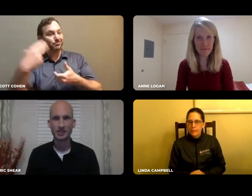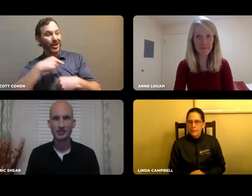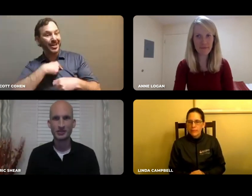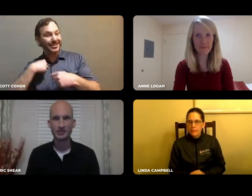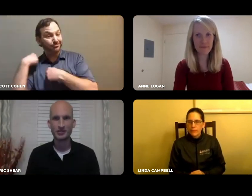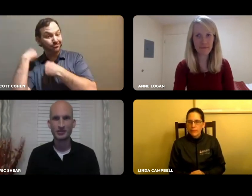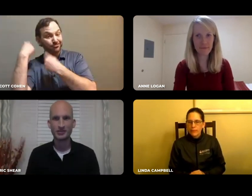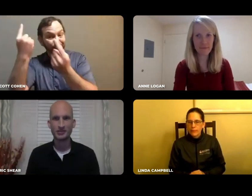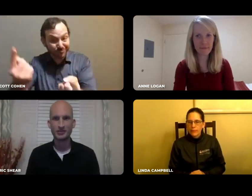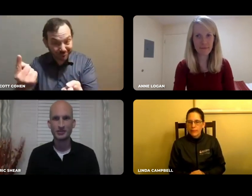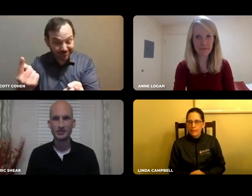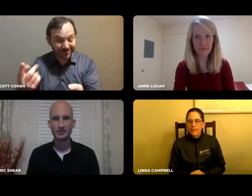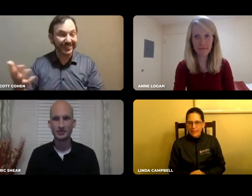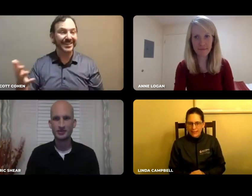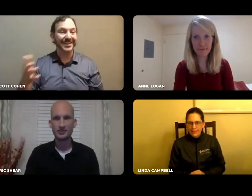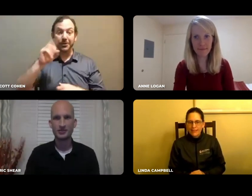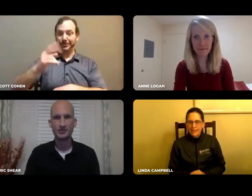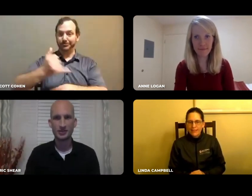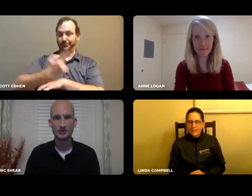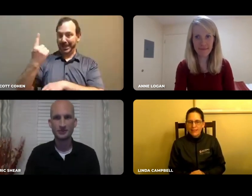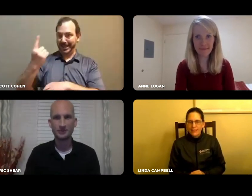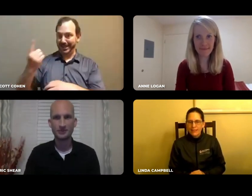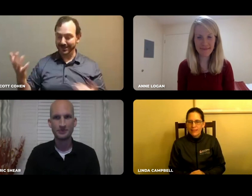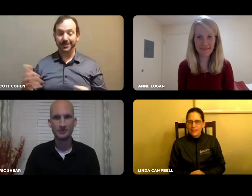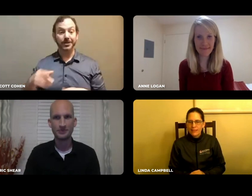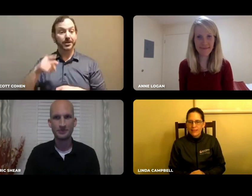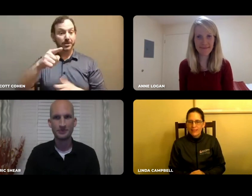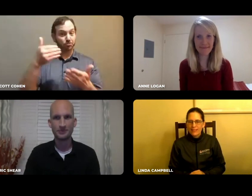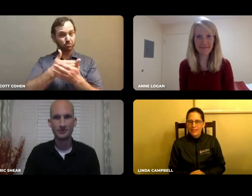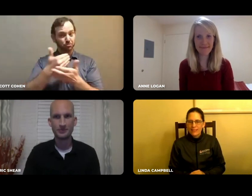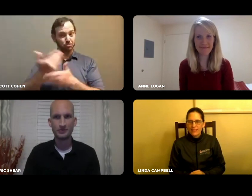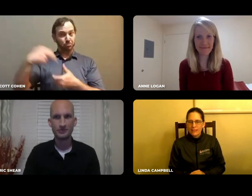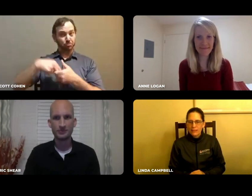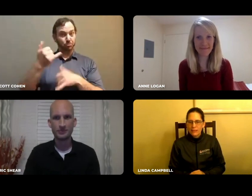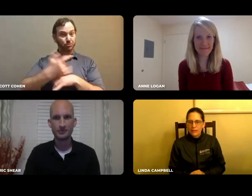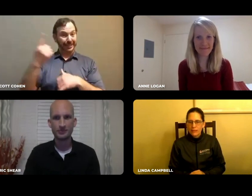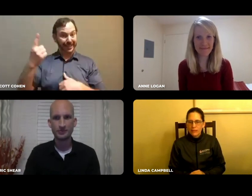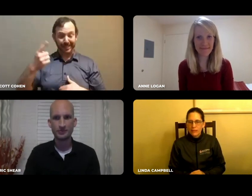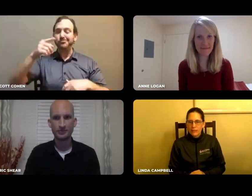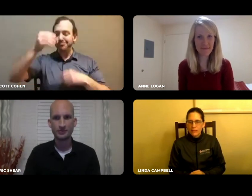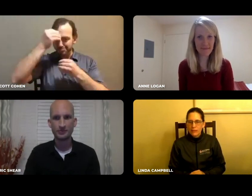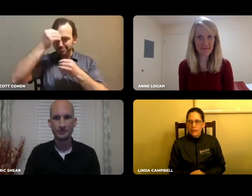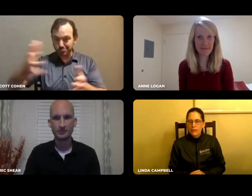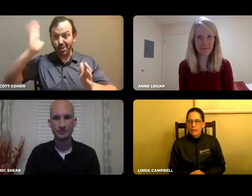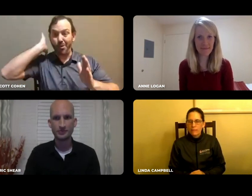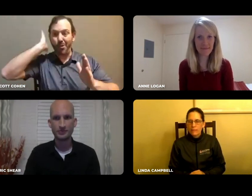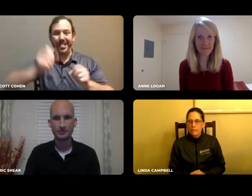and the audience, all the folks here tonight. If this was your first time joining,